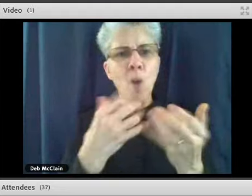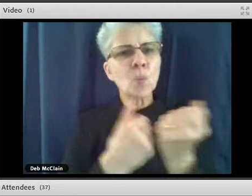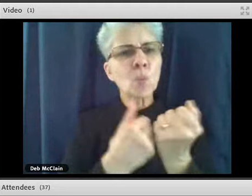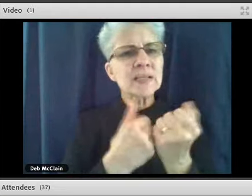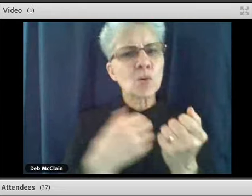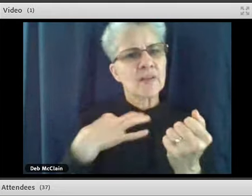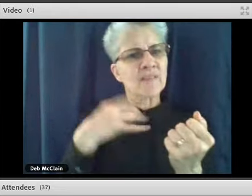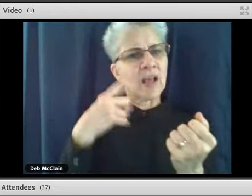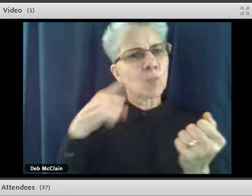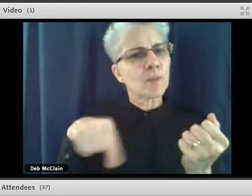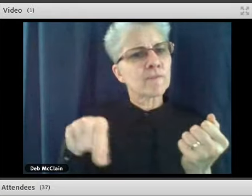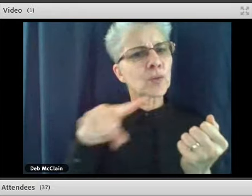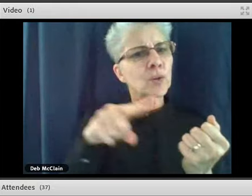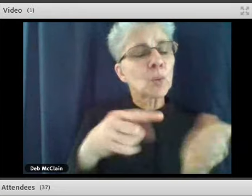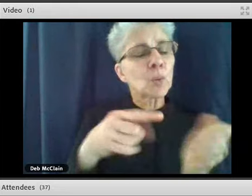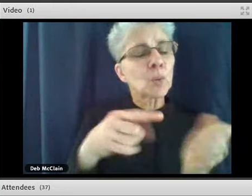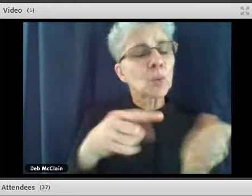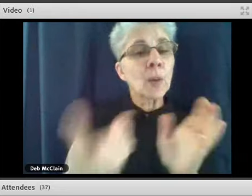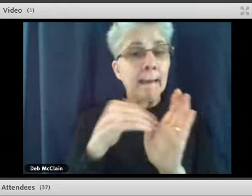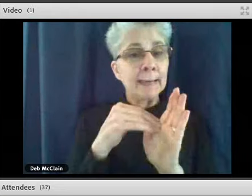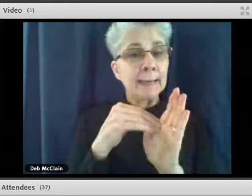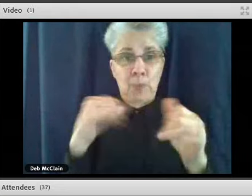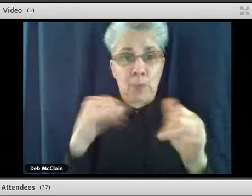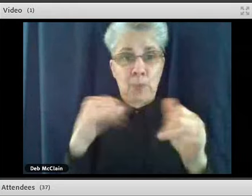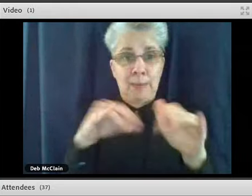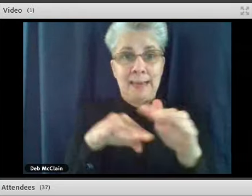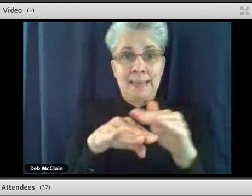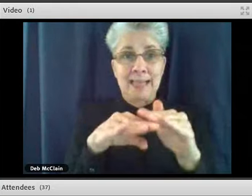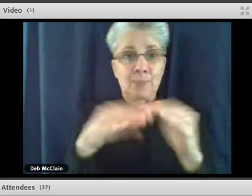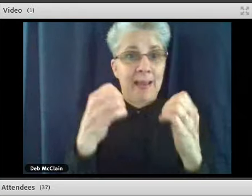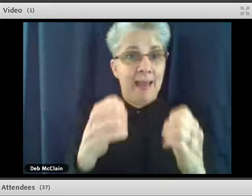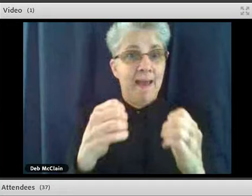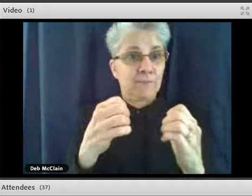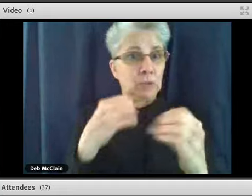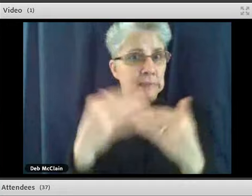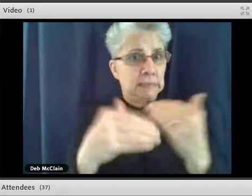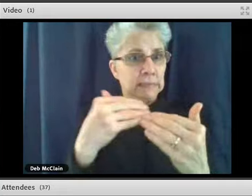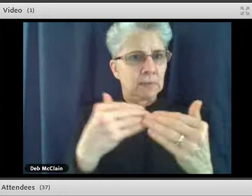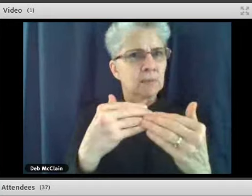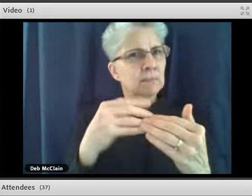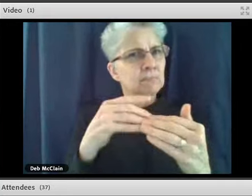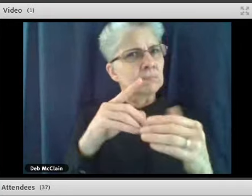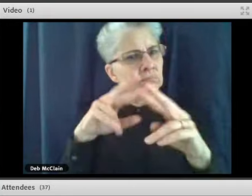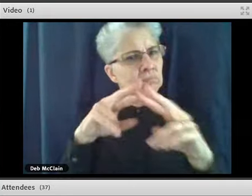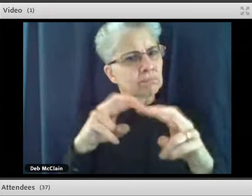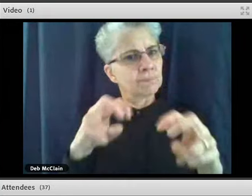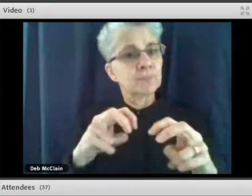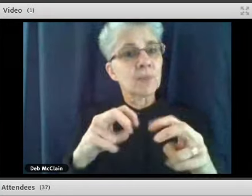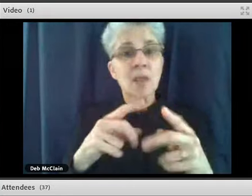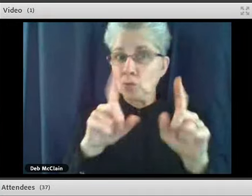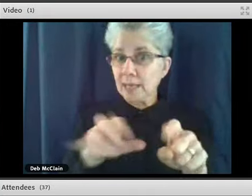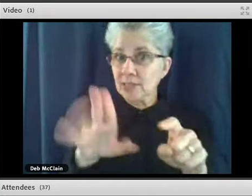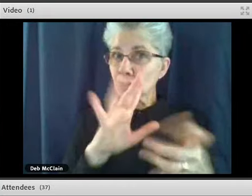Again, so, what resources are available. Again, are there any current accessibility efforts underway? These are questions to ask.